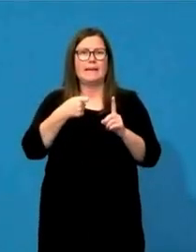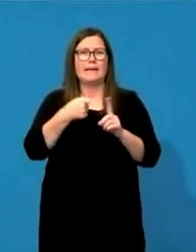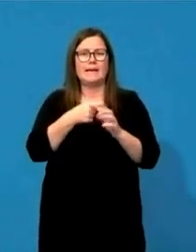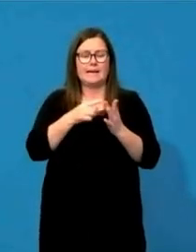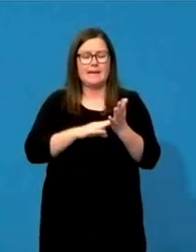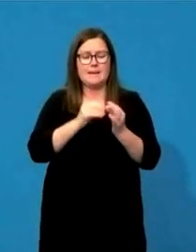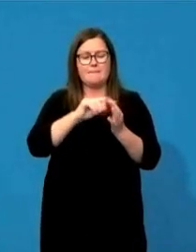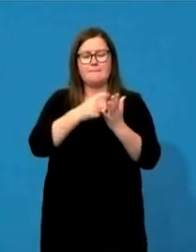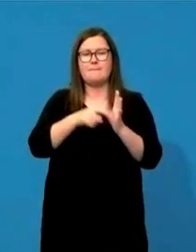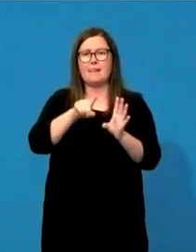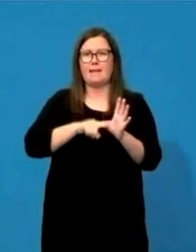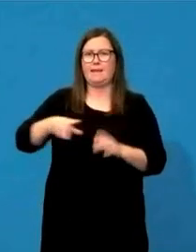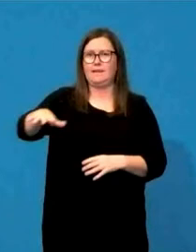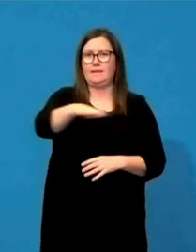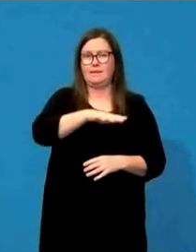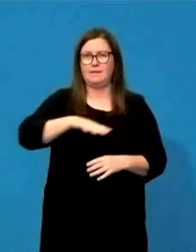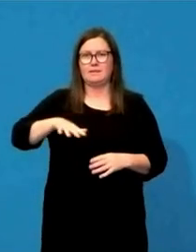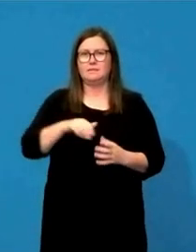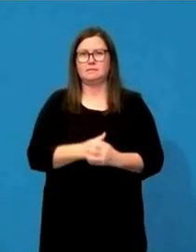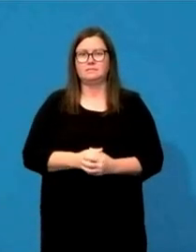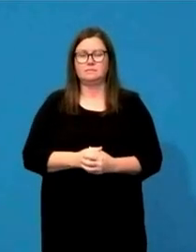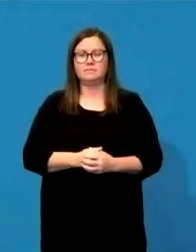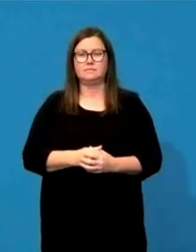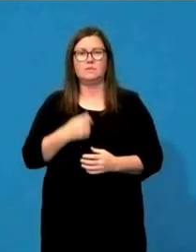When we talk about intergenerational trauma, that is passed on.